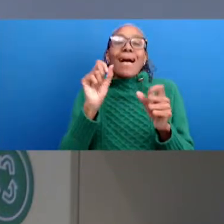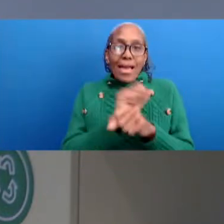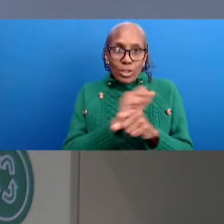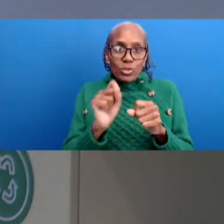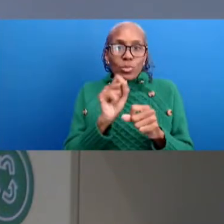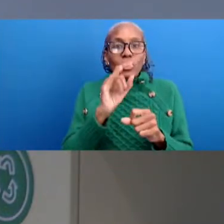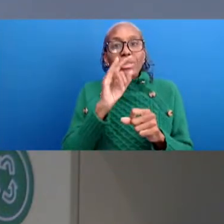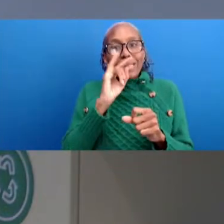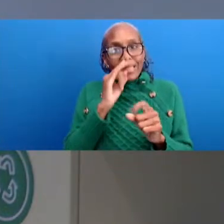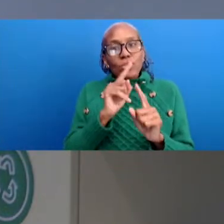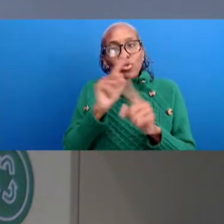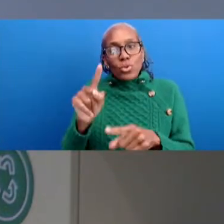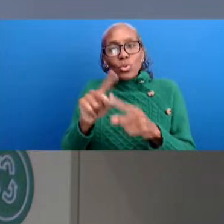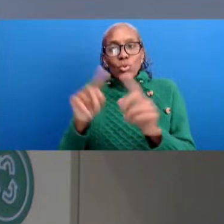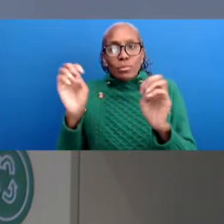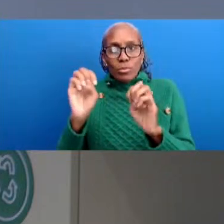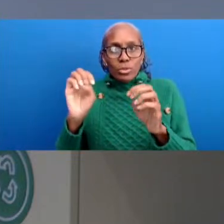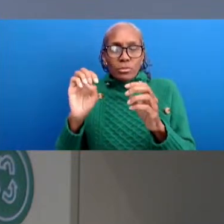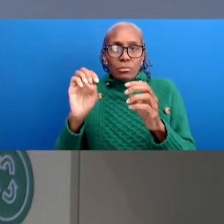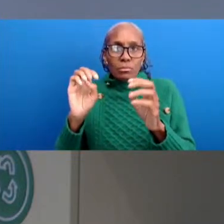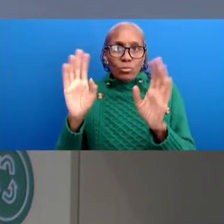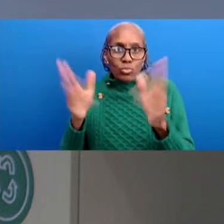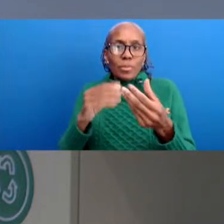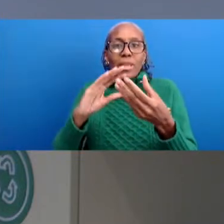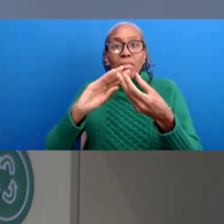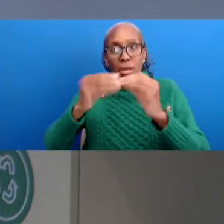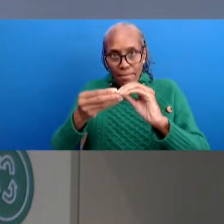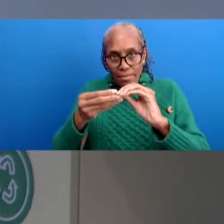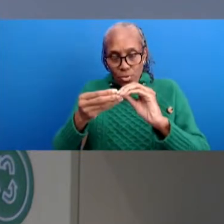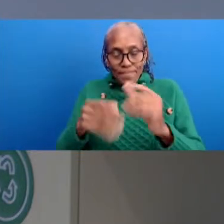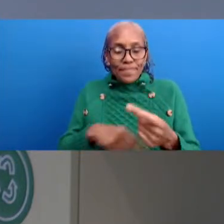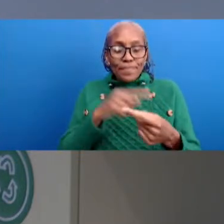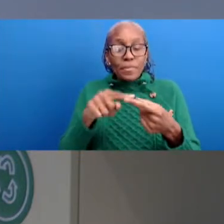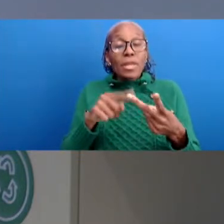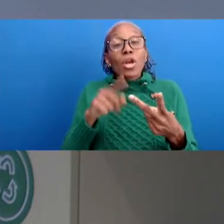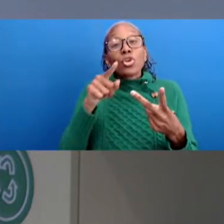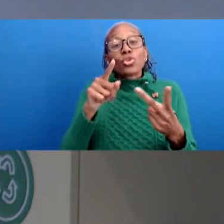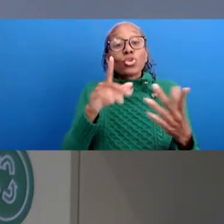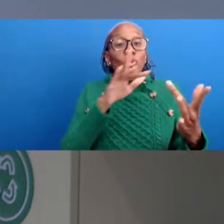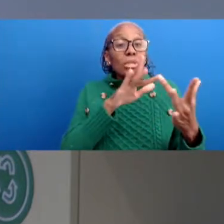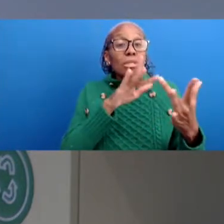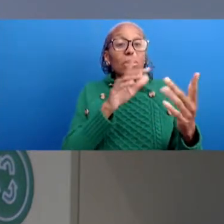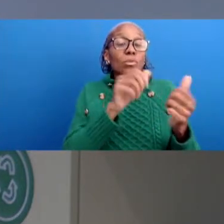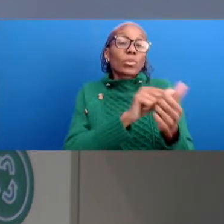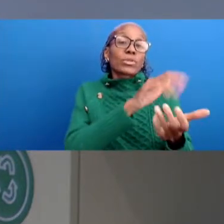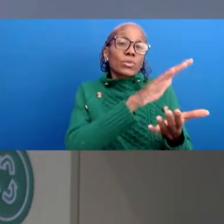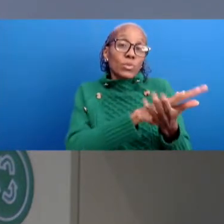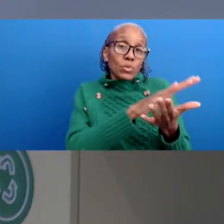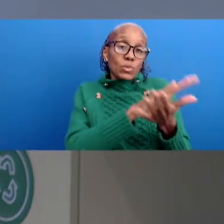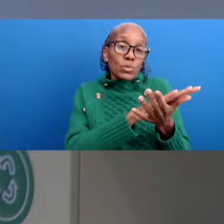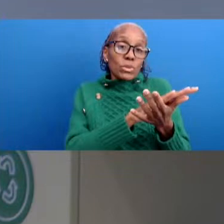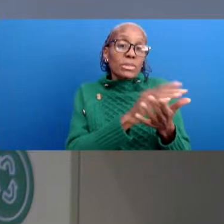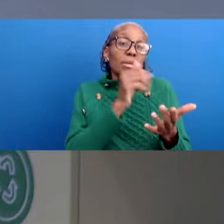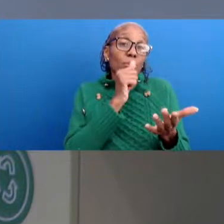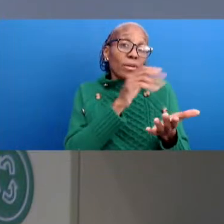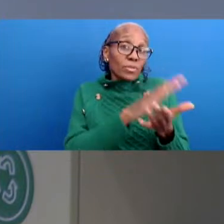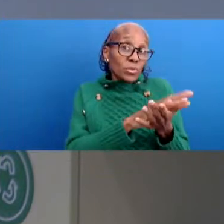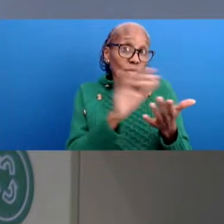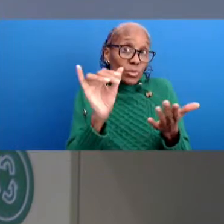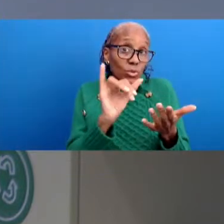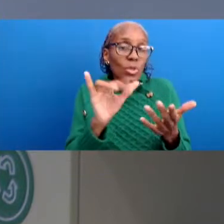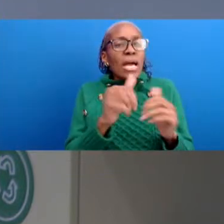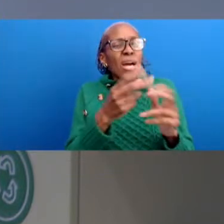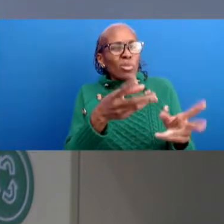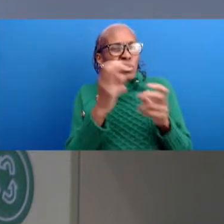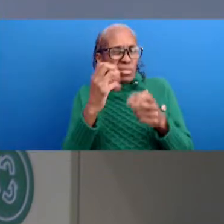MANY LIKE ACTUAL KIDS ARE GOING